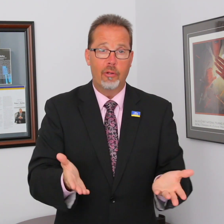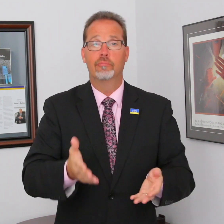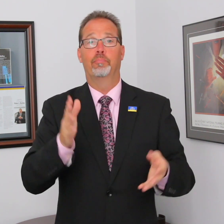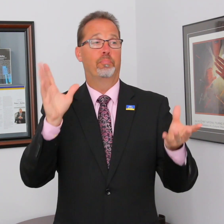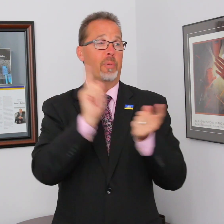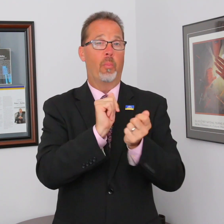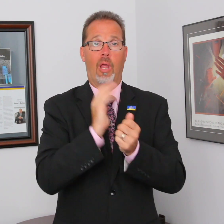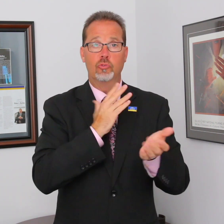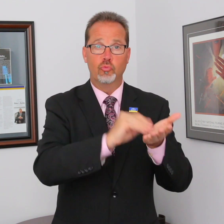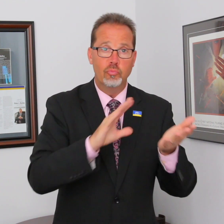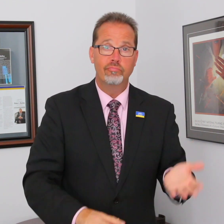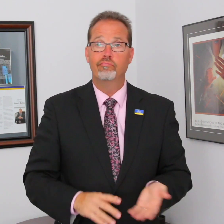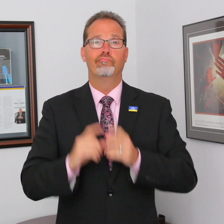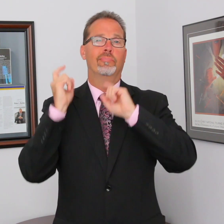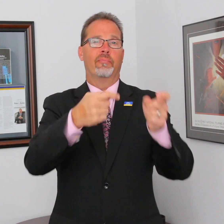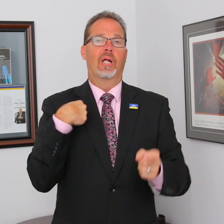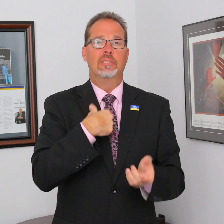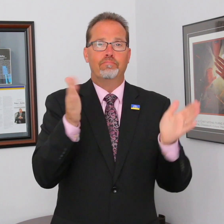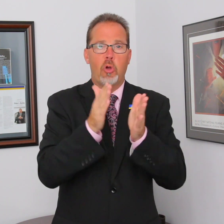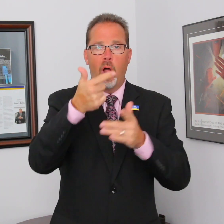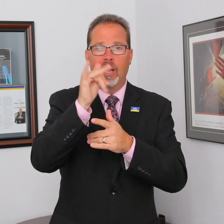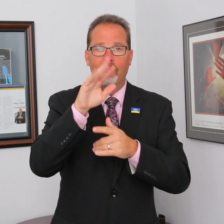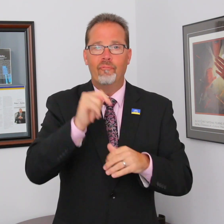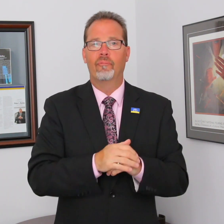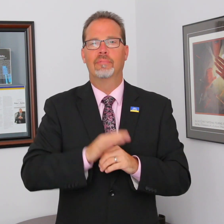also able to spend time on campus with our students and shared a small gift with